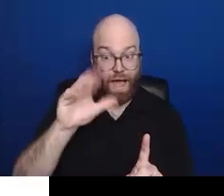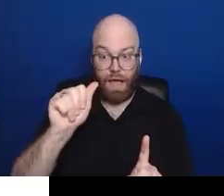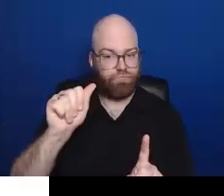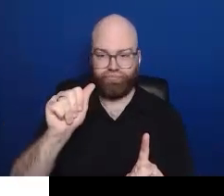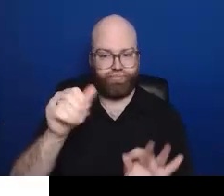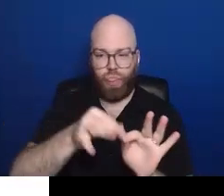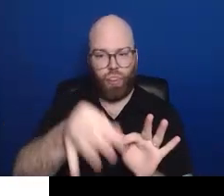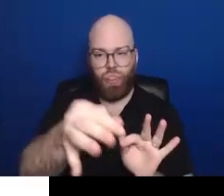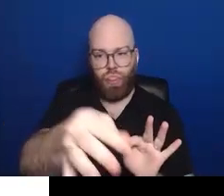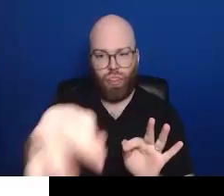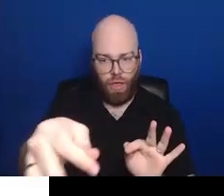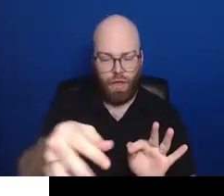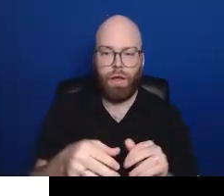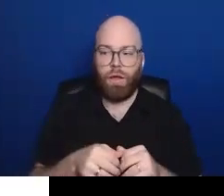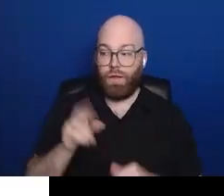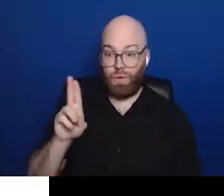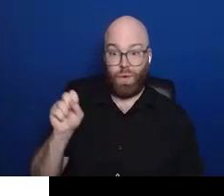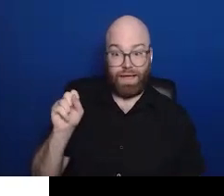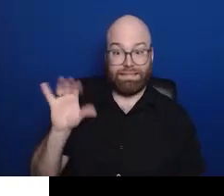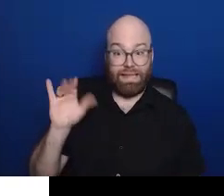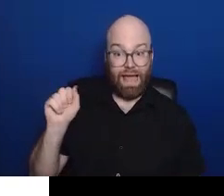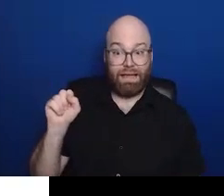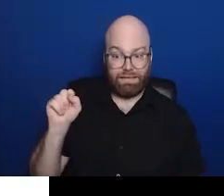they are not processing them because there is an injunction from that